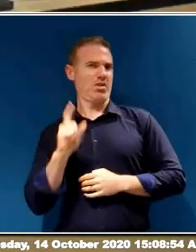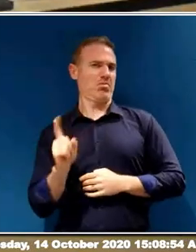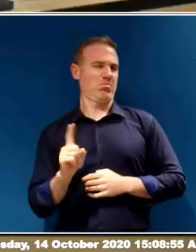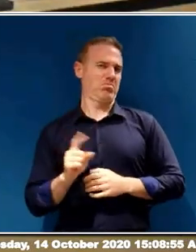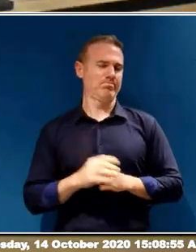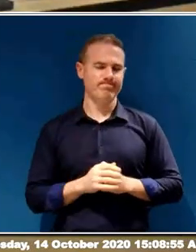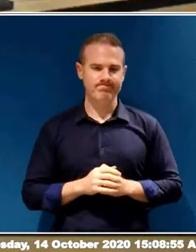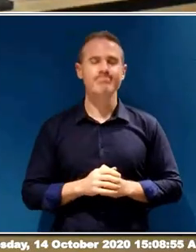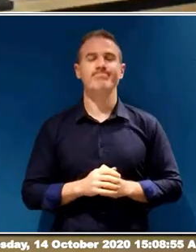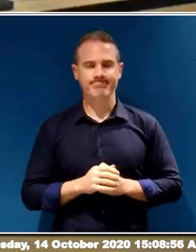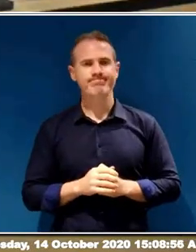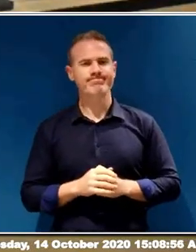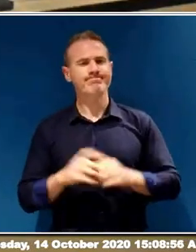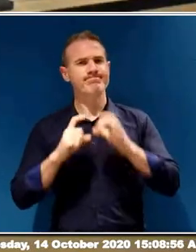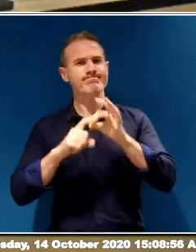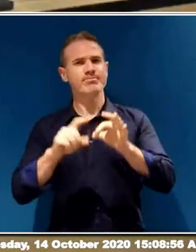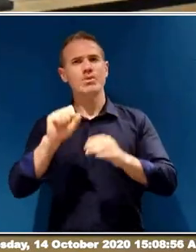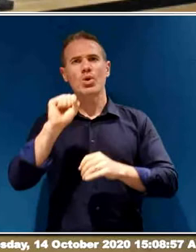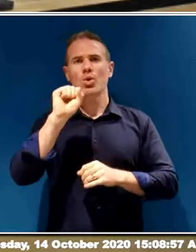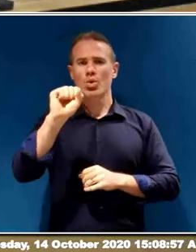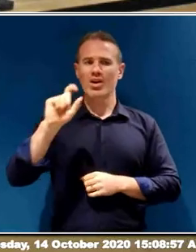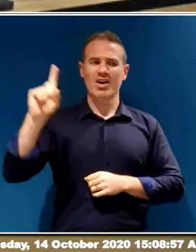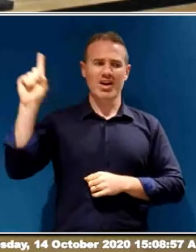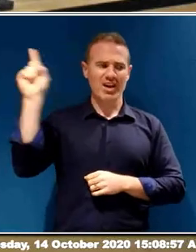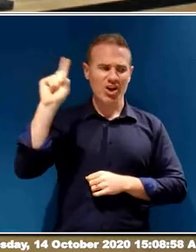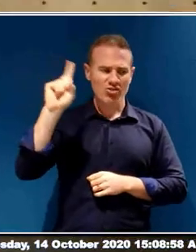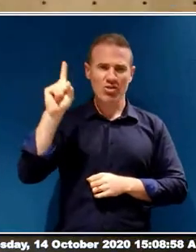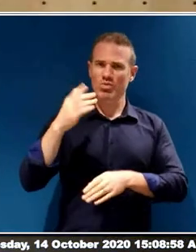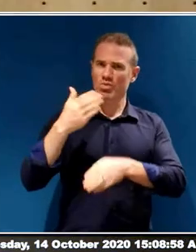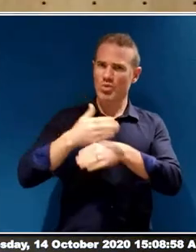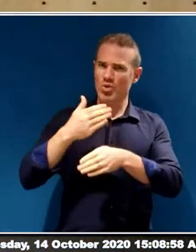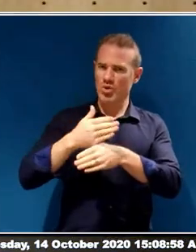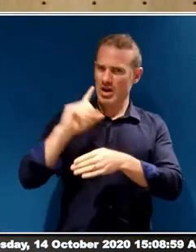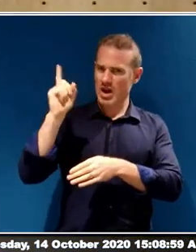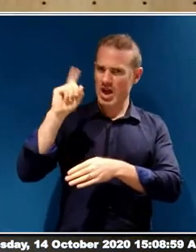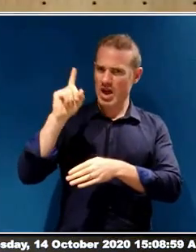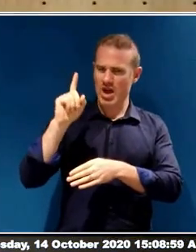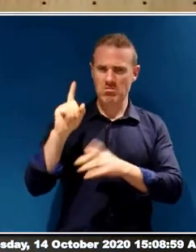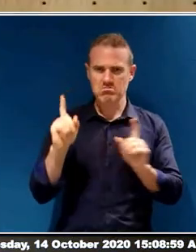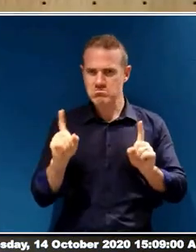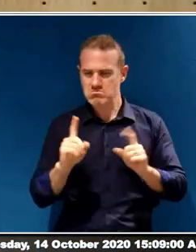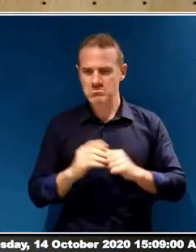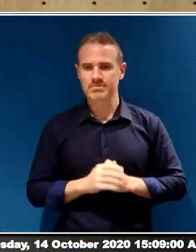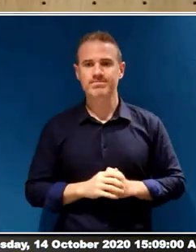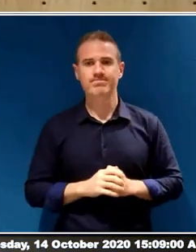Inclusive Education? I have three key areas of responsibility.